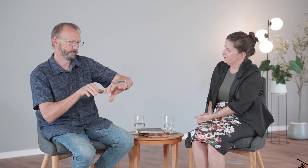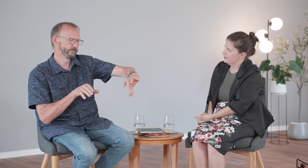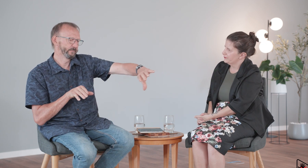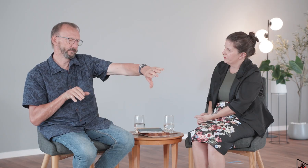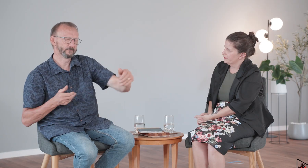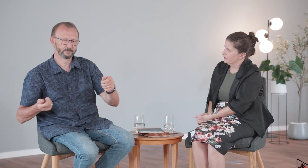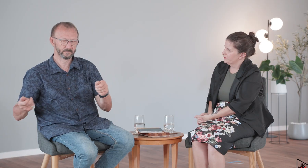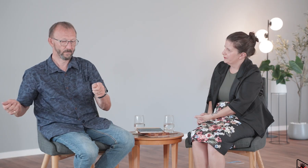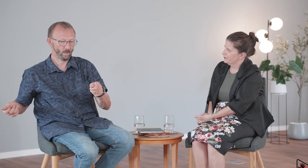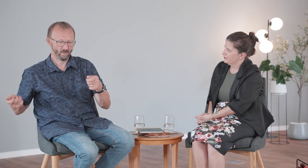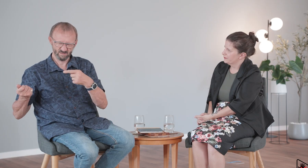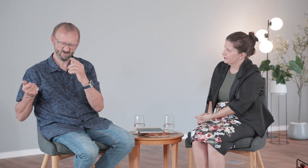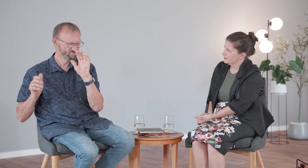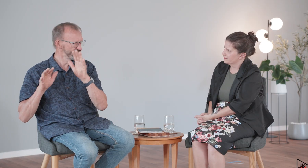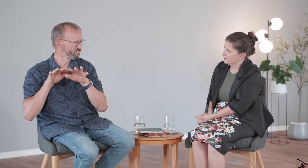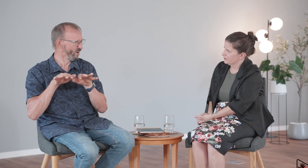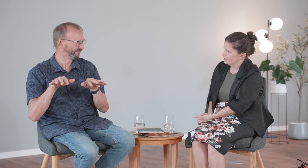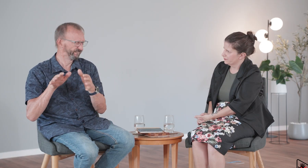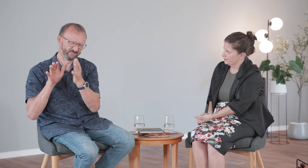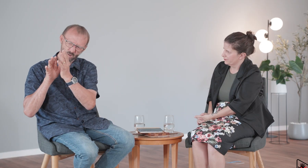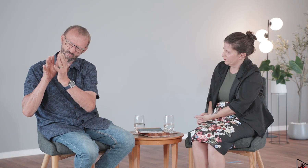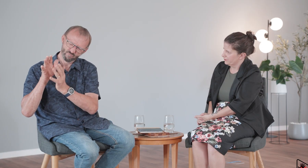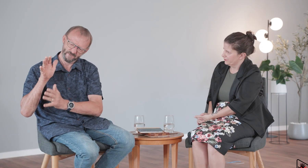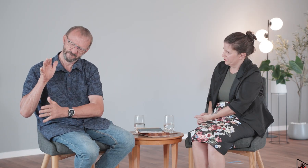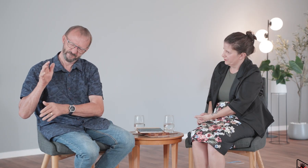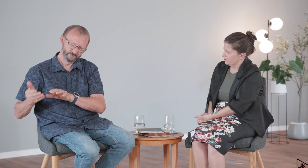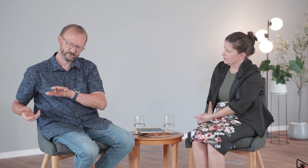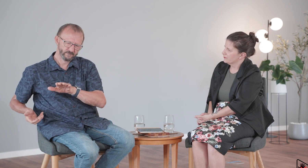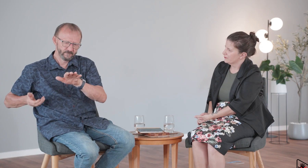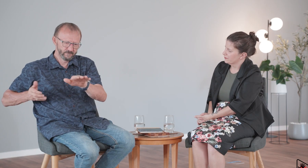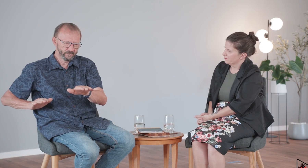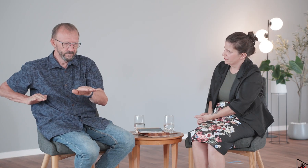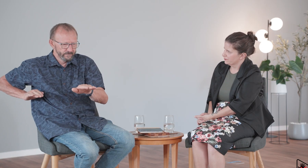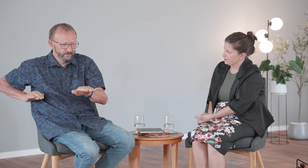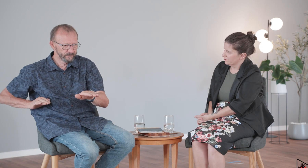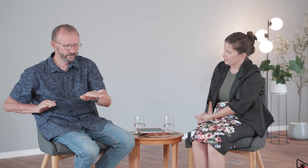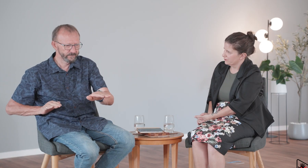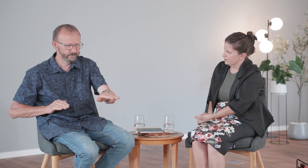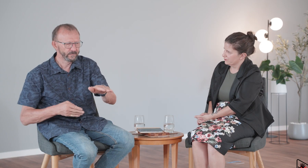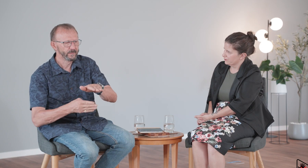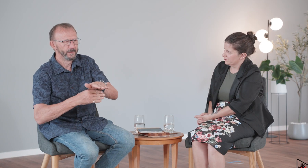and that's spinning. The four blades are spinning and the piece of wood which has a rough surface